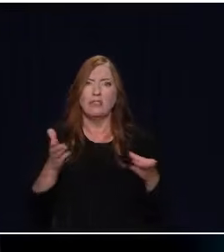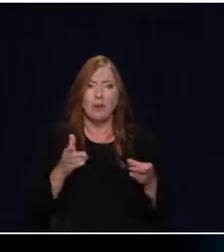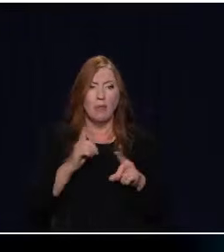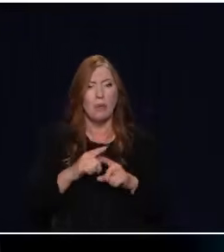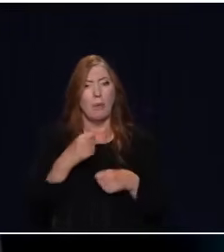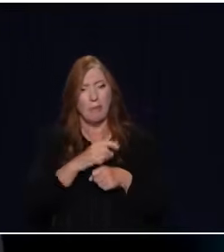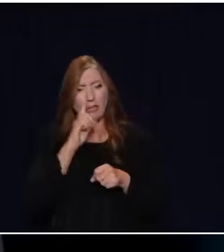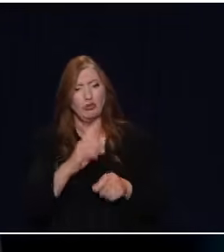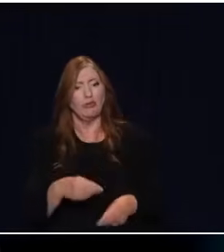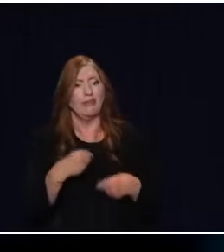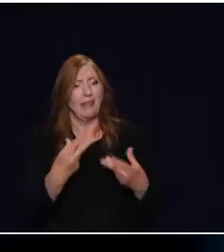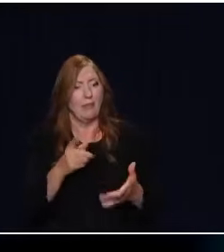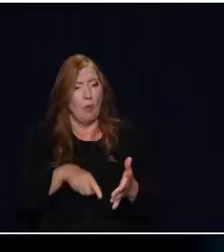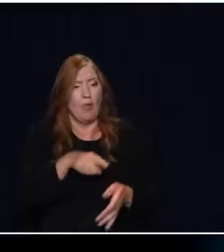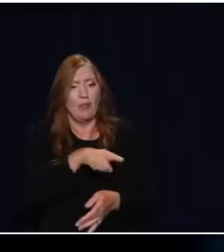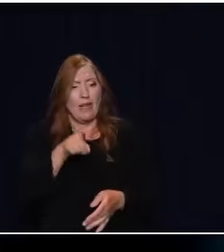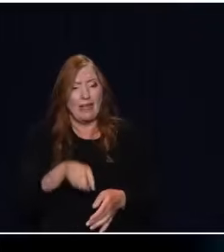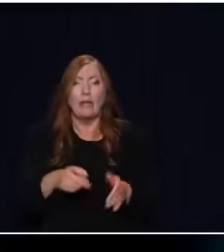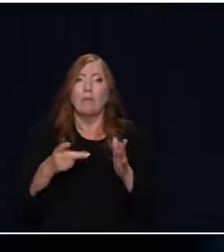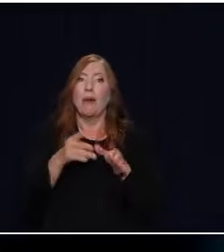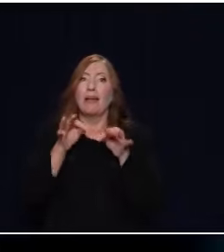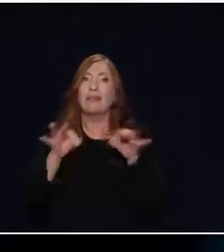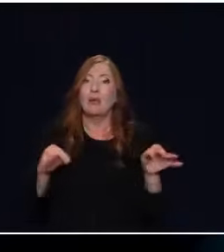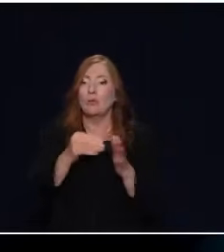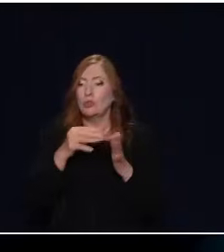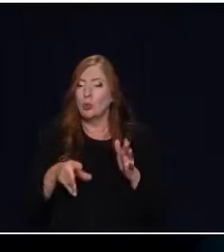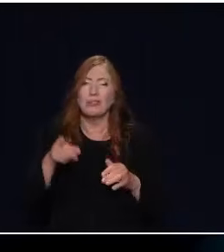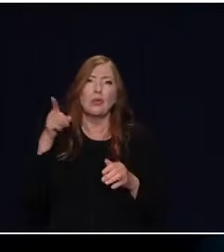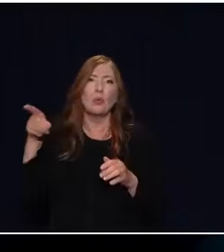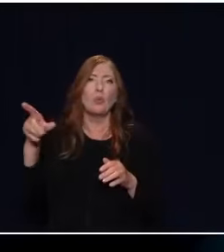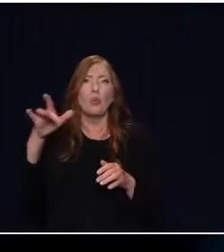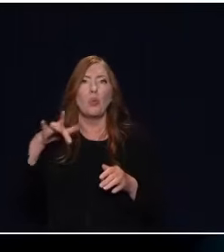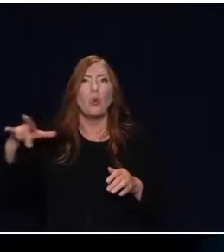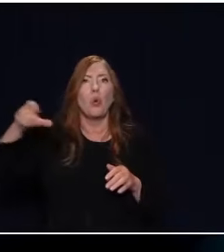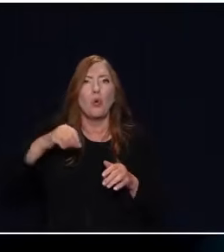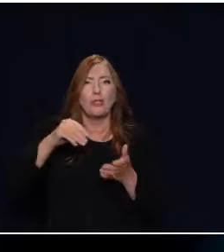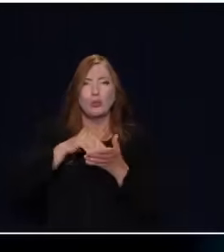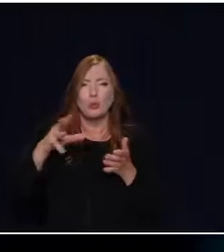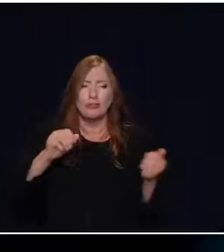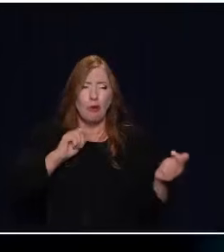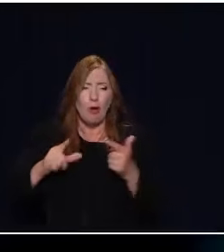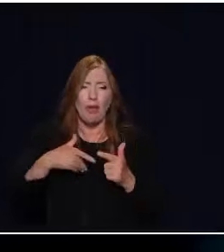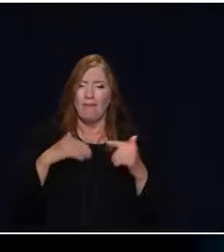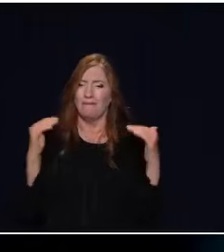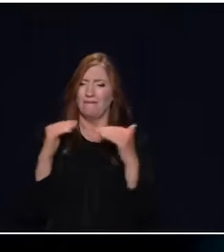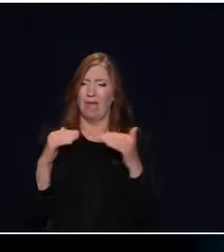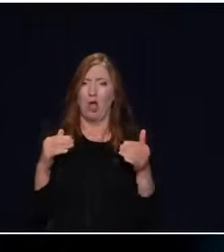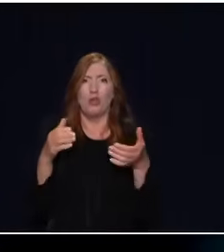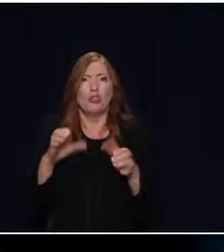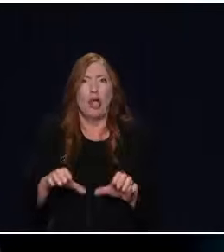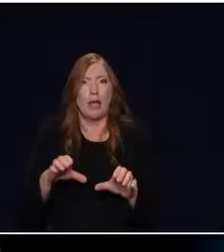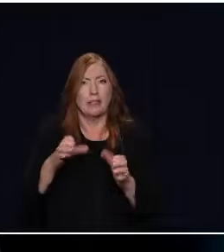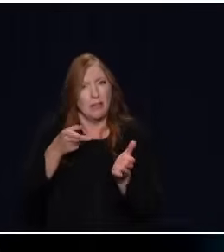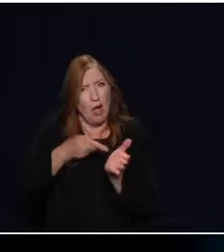STUDENTS WITH DEVELOPMENTAL DISABILITIES, ARE UNDERSERVED,